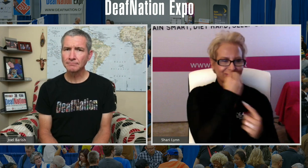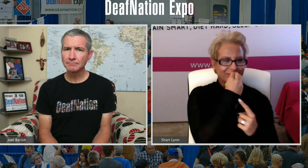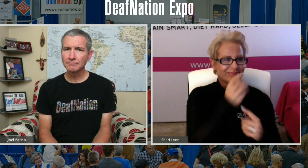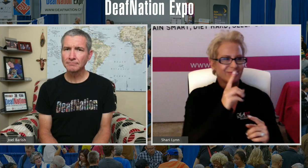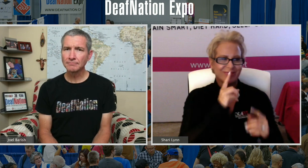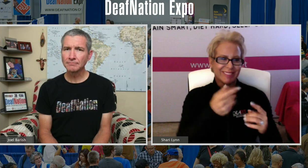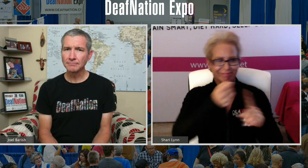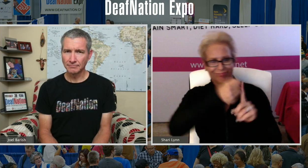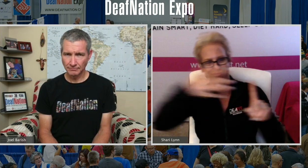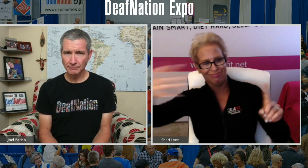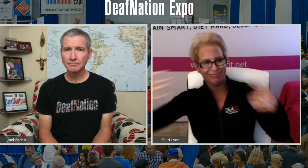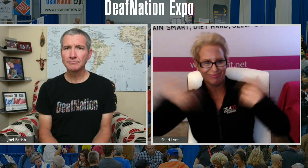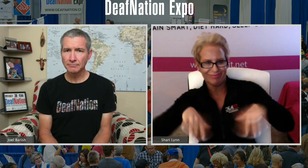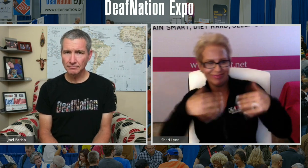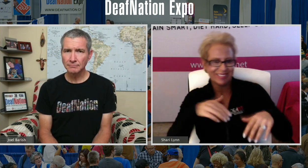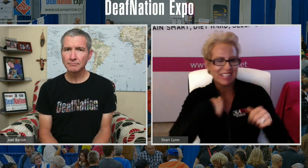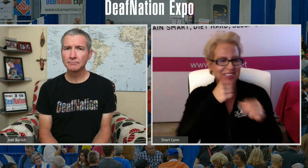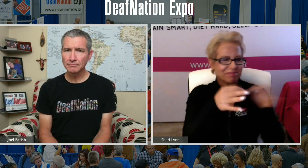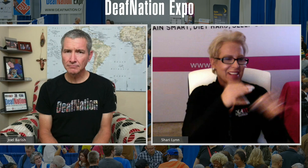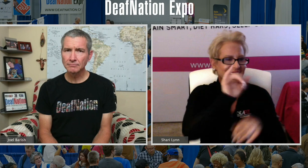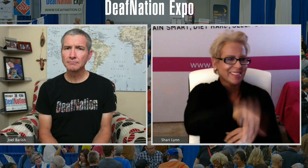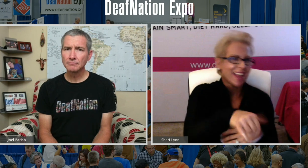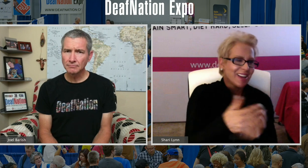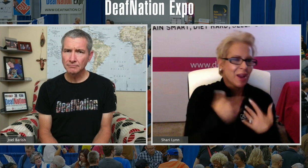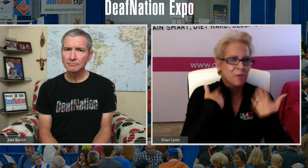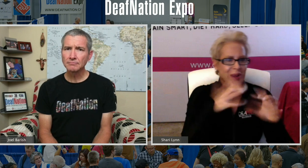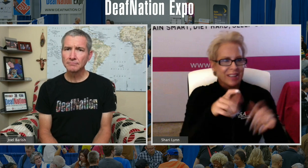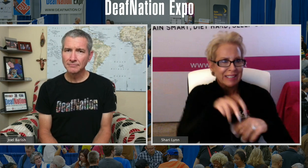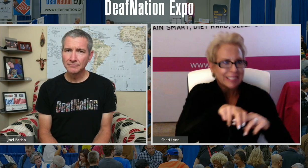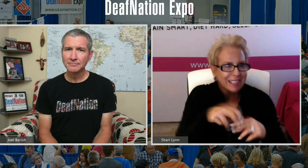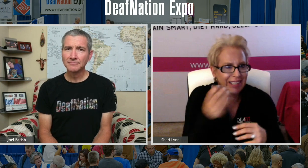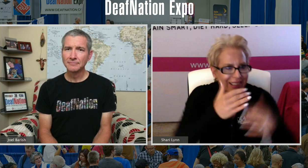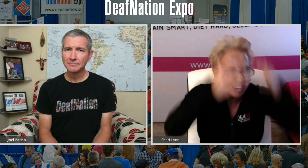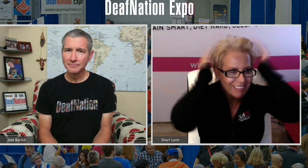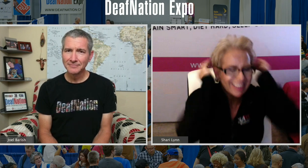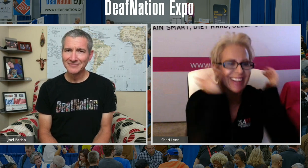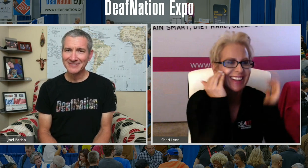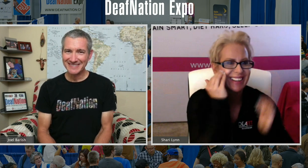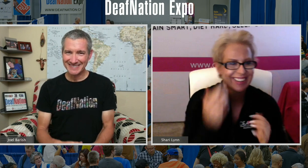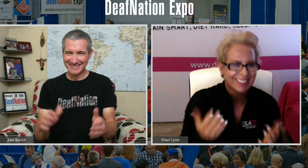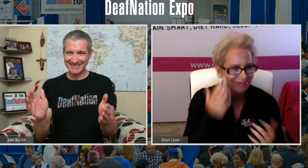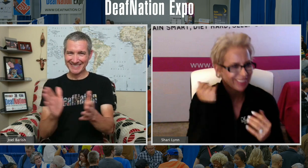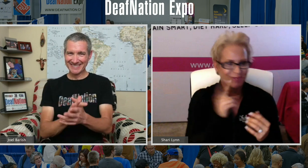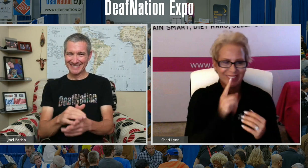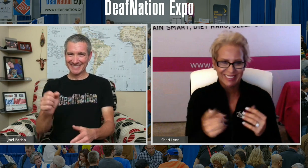of nutrition I could expand on. I won’t explain that, I won’t want you to be overwhelmed, you know.